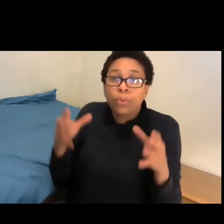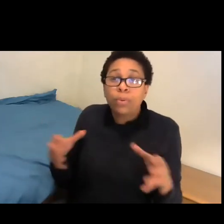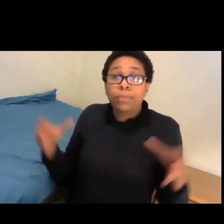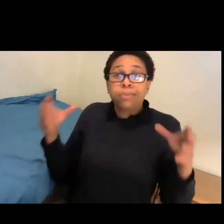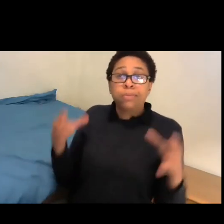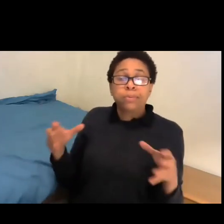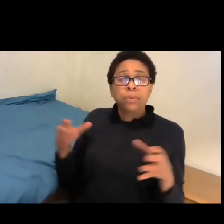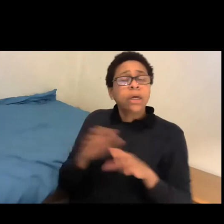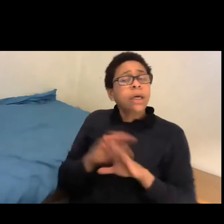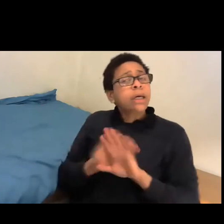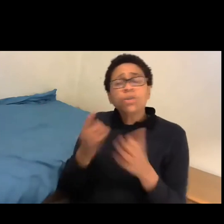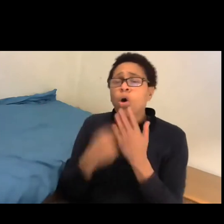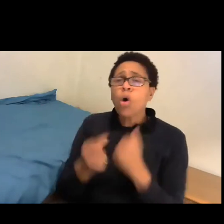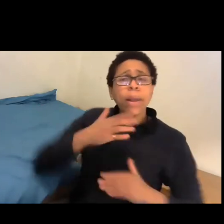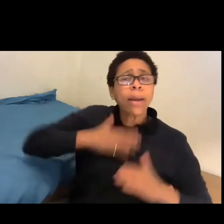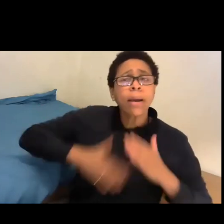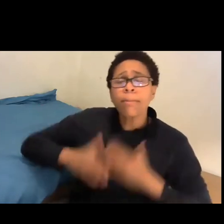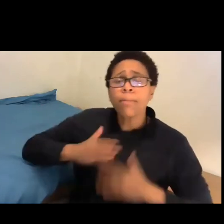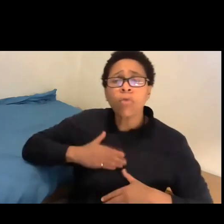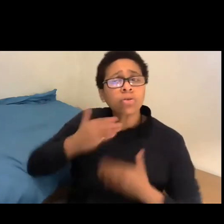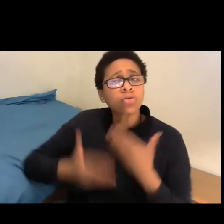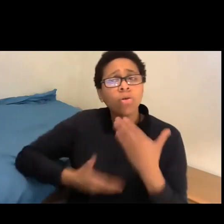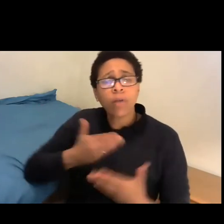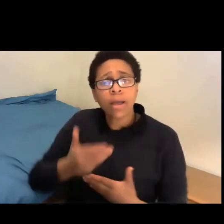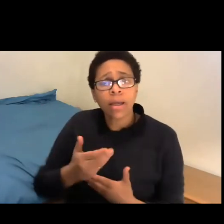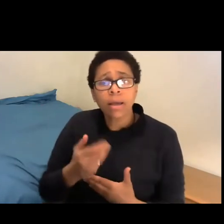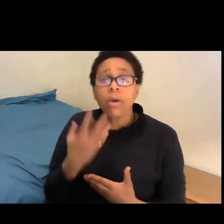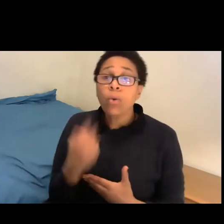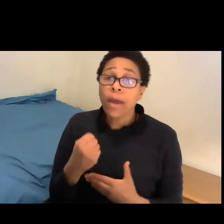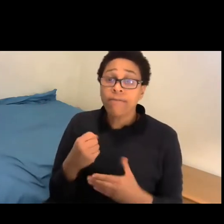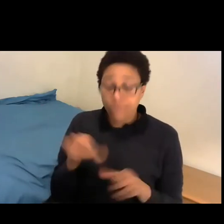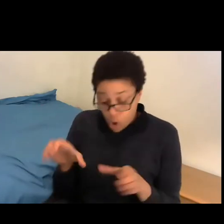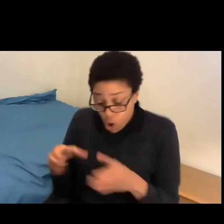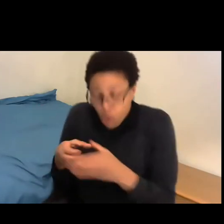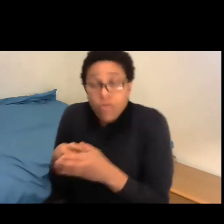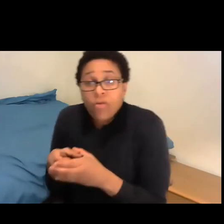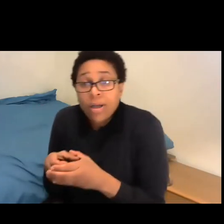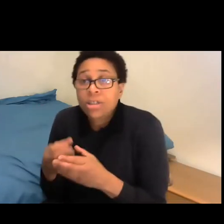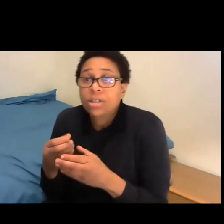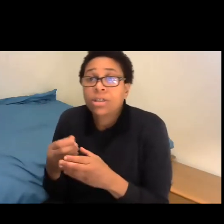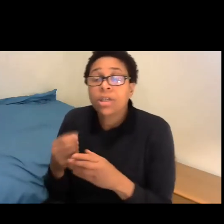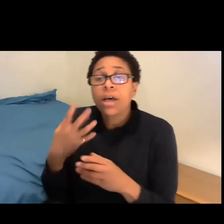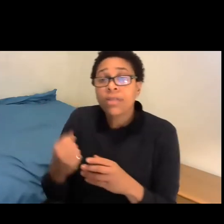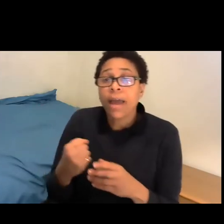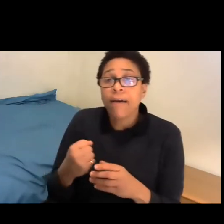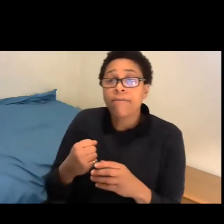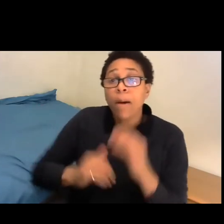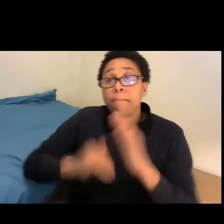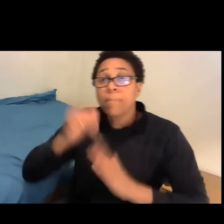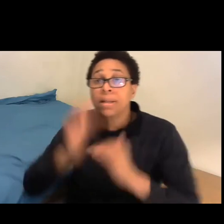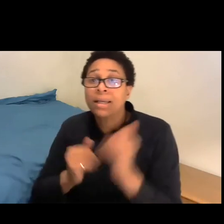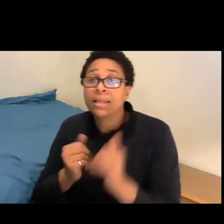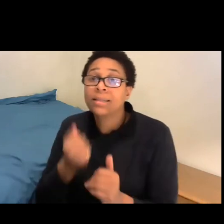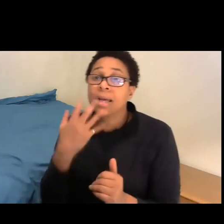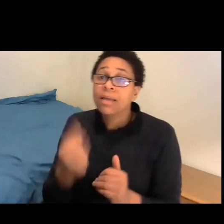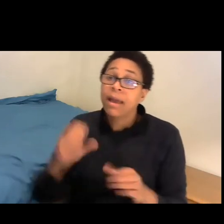religious congregations can tell about climate change. They have congregations, they have buildings, they have investments, they have transnational connections. So